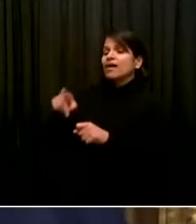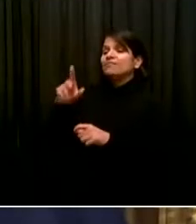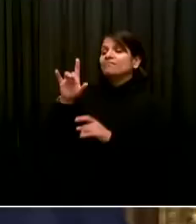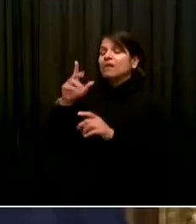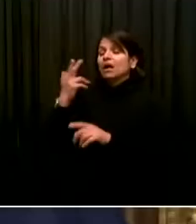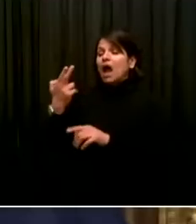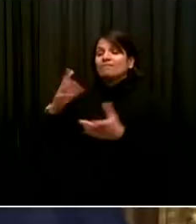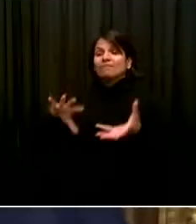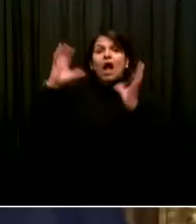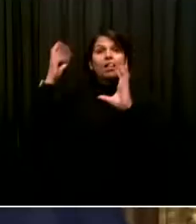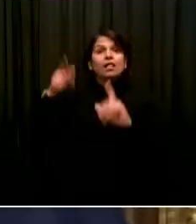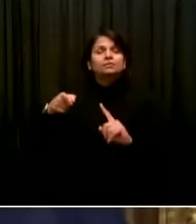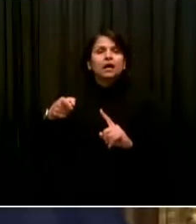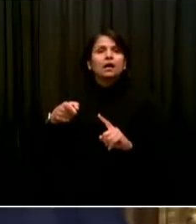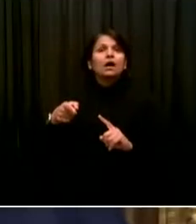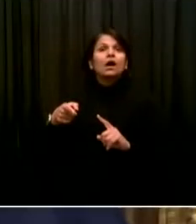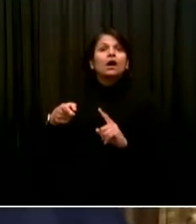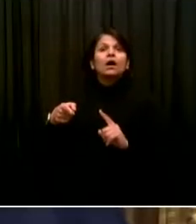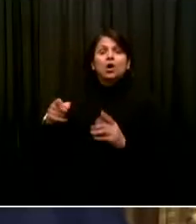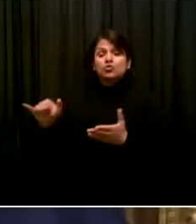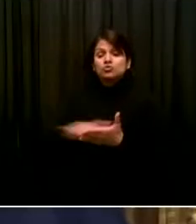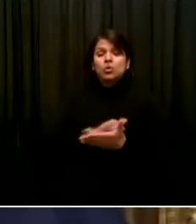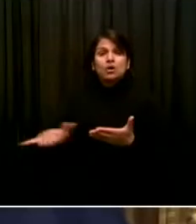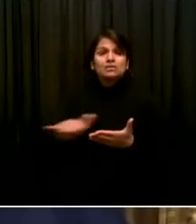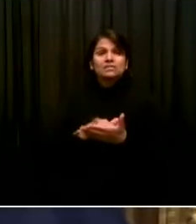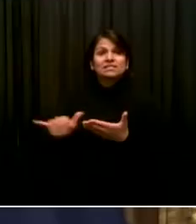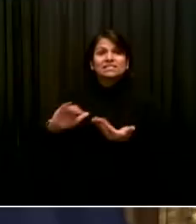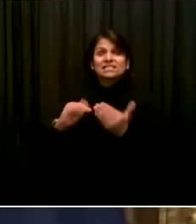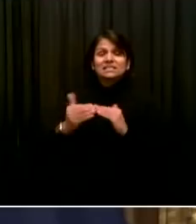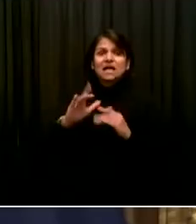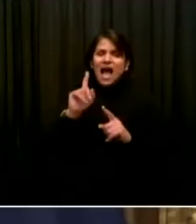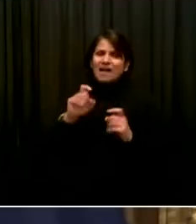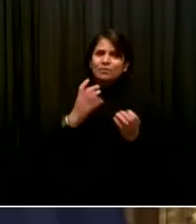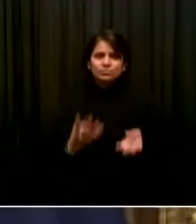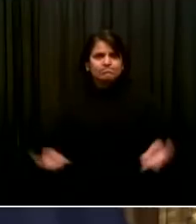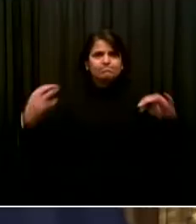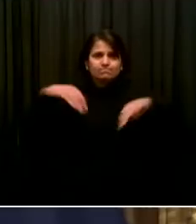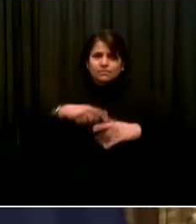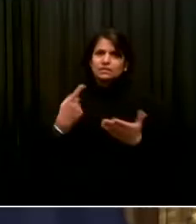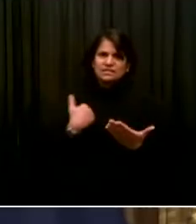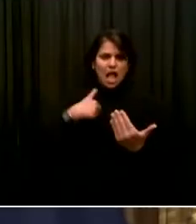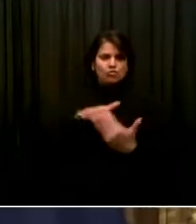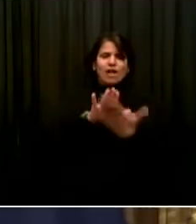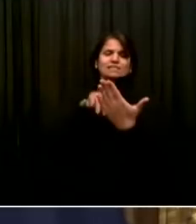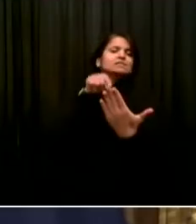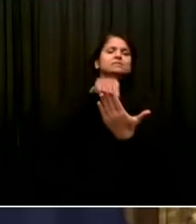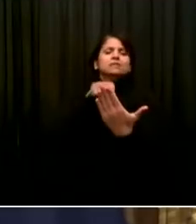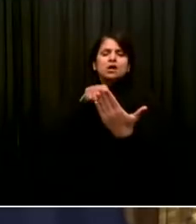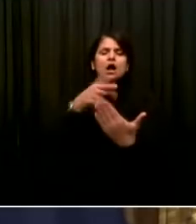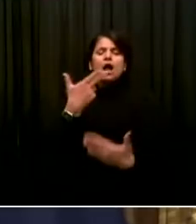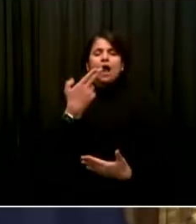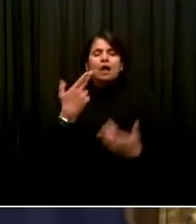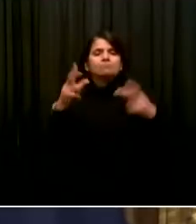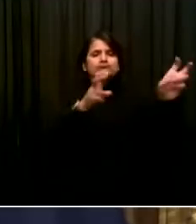RISE AGAIN, RISE UP TO PROTECT EACH OTHER. TO GEET GUN VIOLENCE, RISE